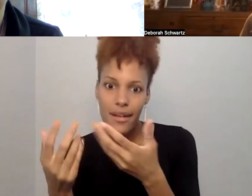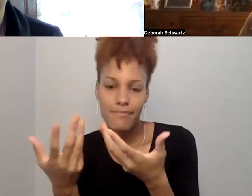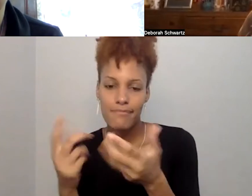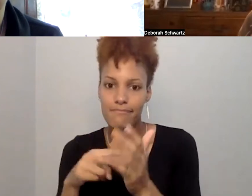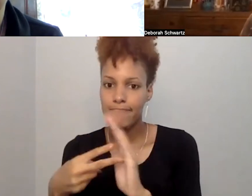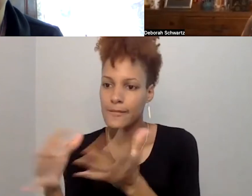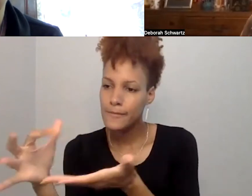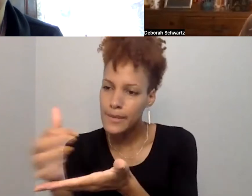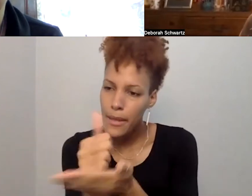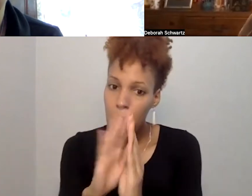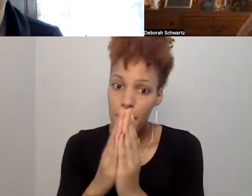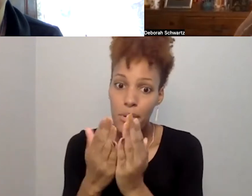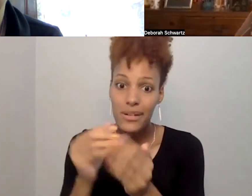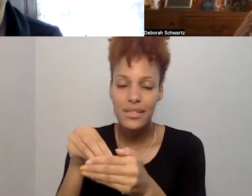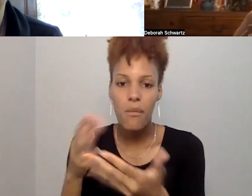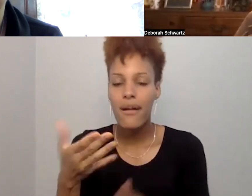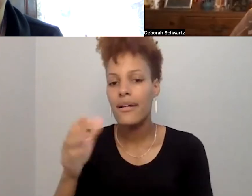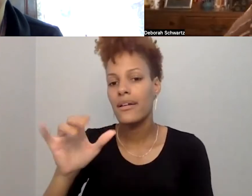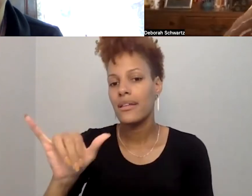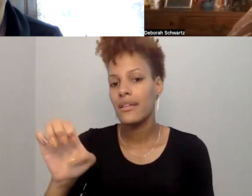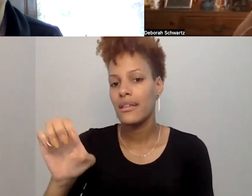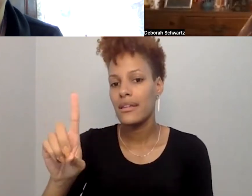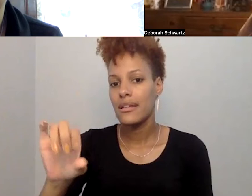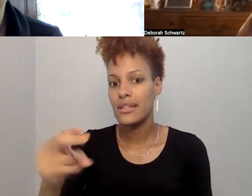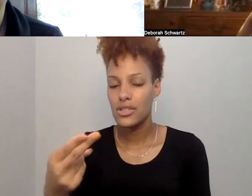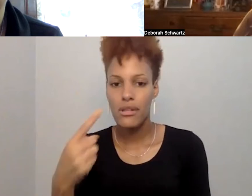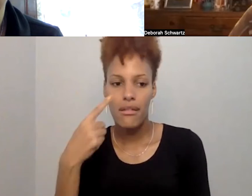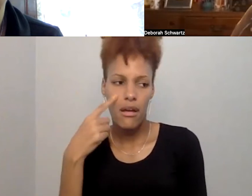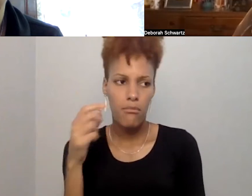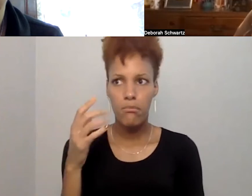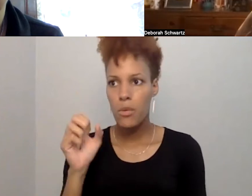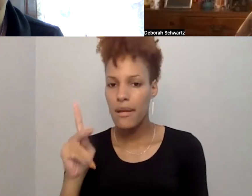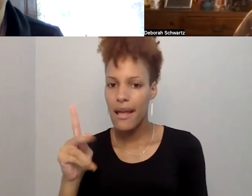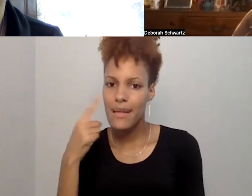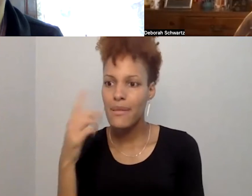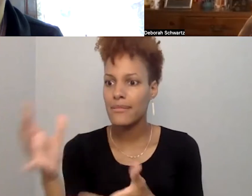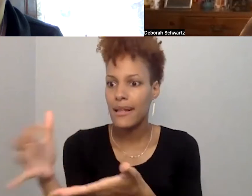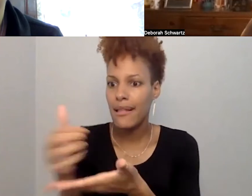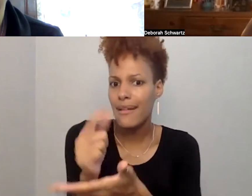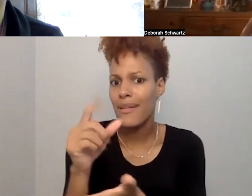that existed and they thought they might come up with, you know, a thousand books, and,